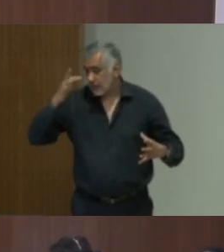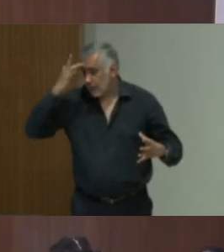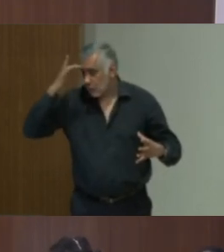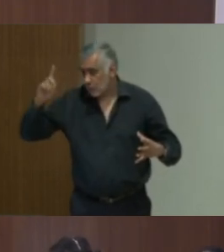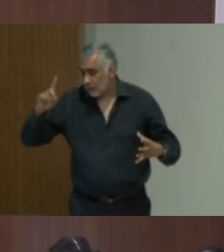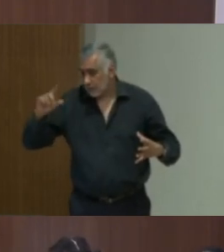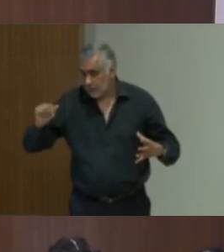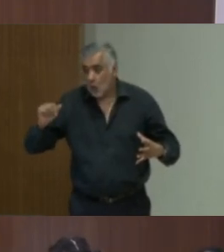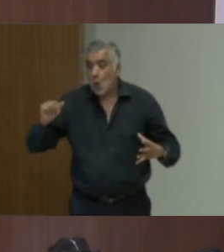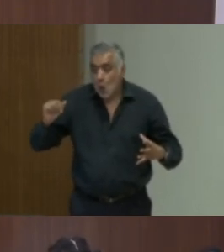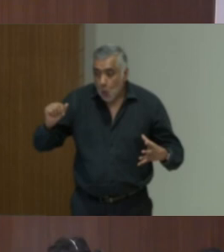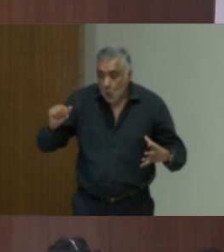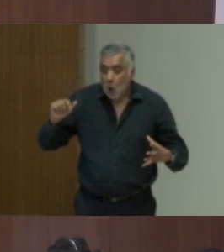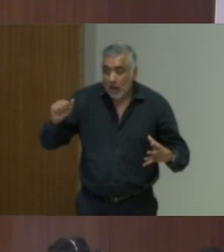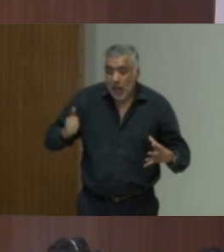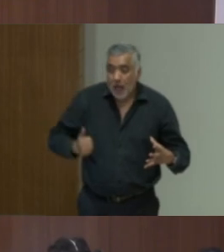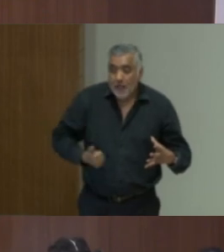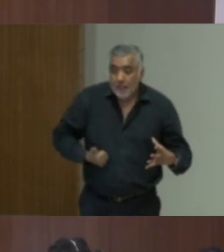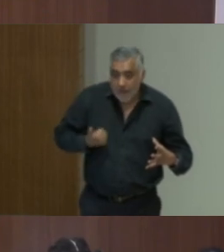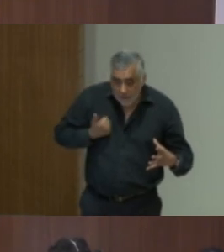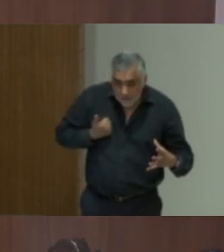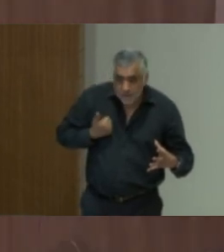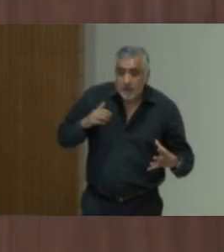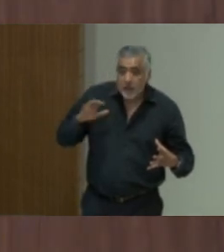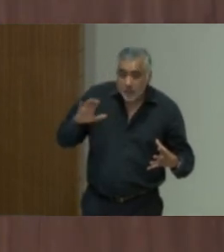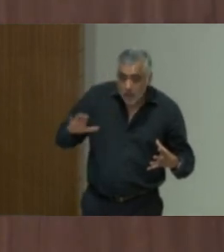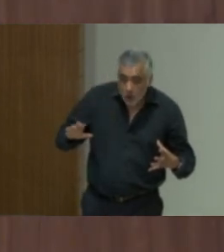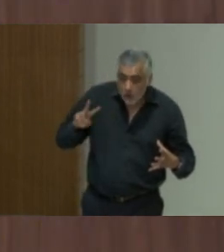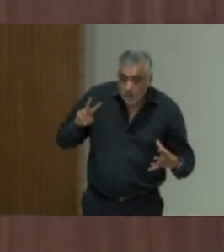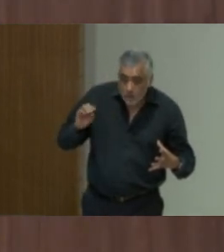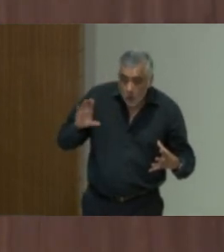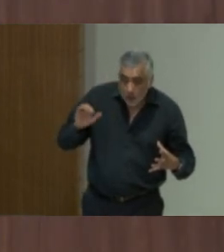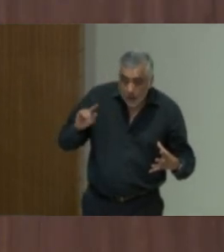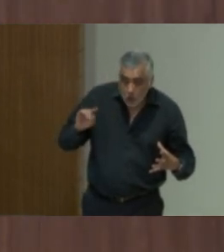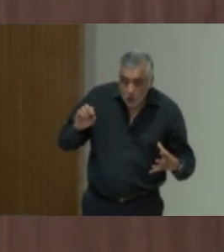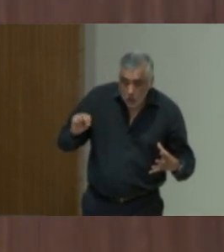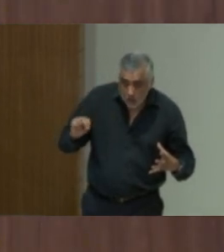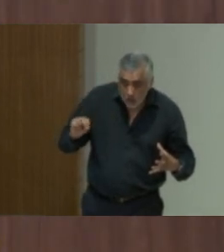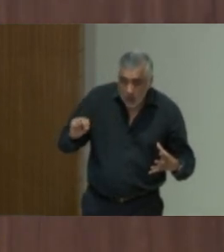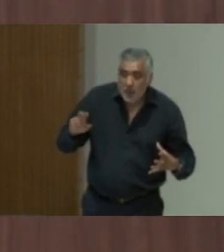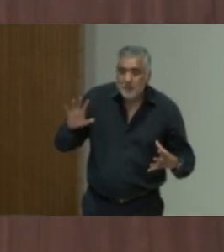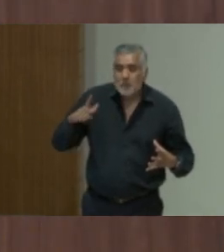who can live their vocation. And that the cultural shift